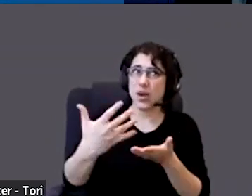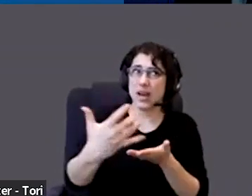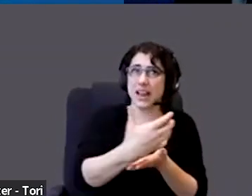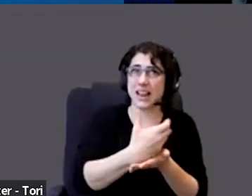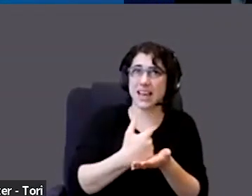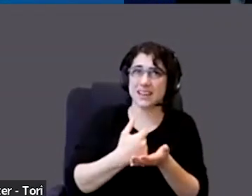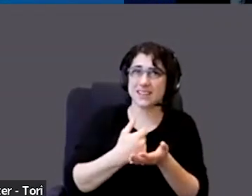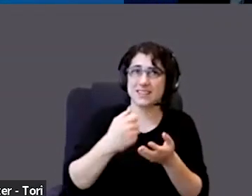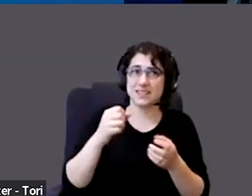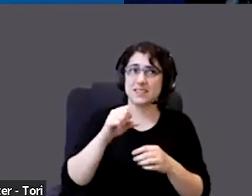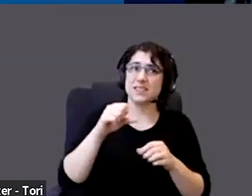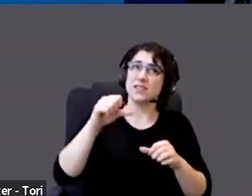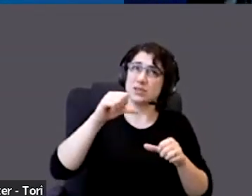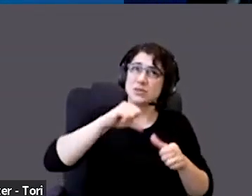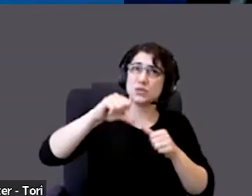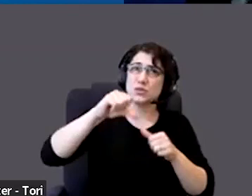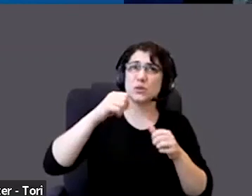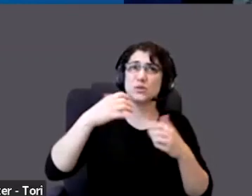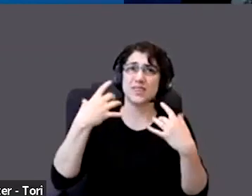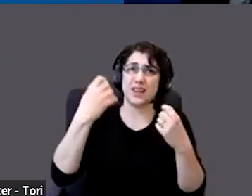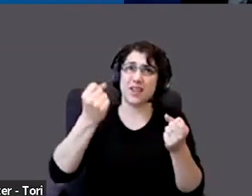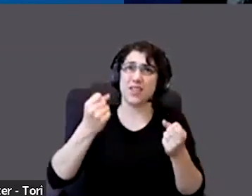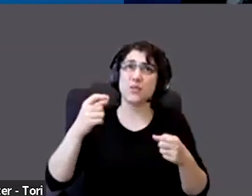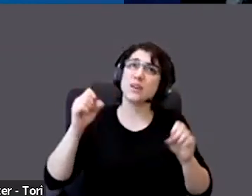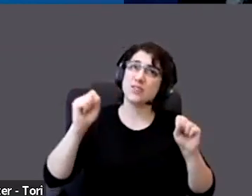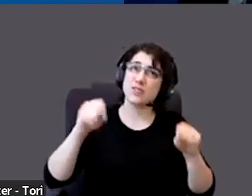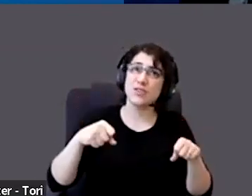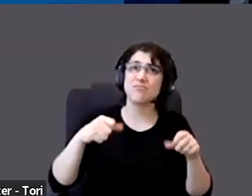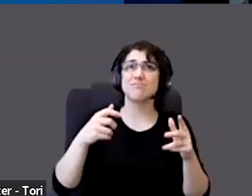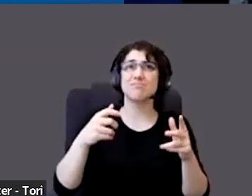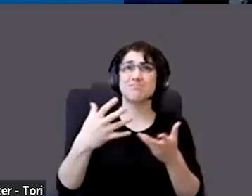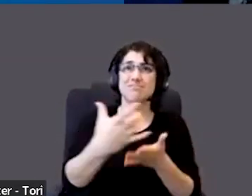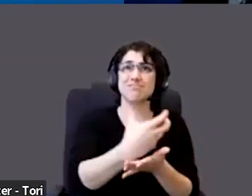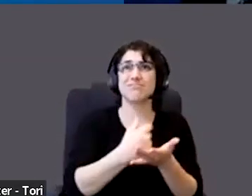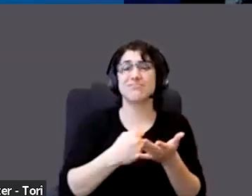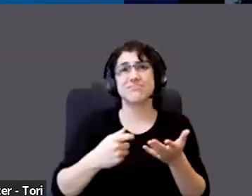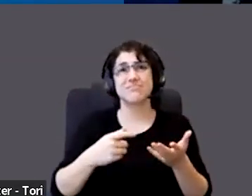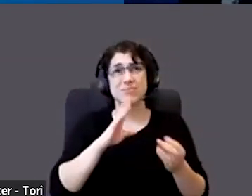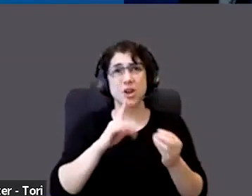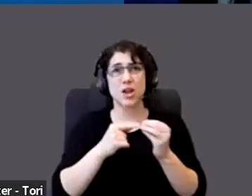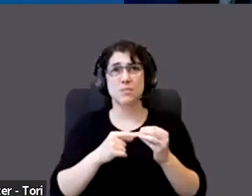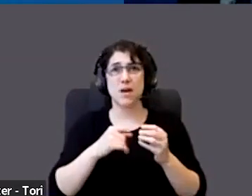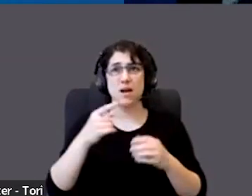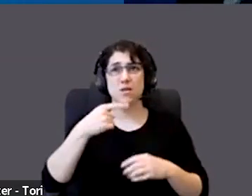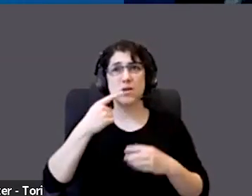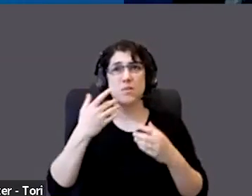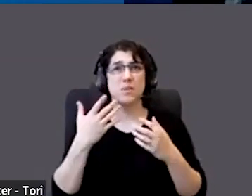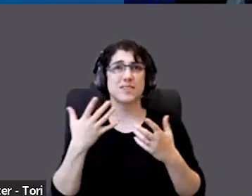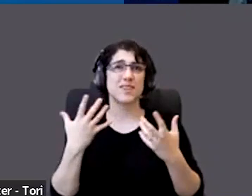and that would make that system better from the standpoint of addressing public health. And I think if you're working with the vendors that's very helpful